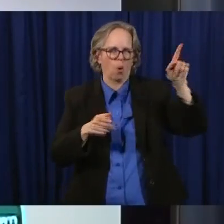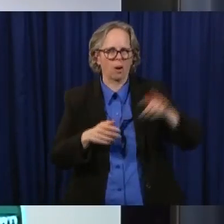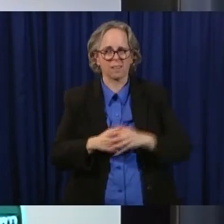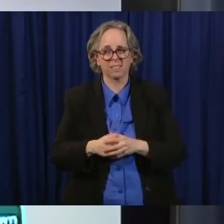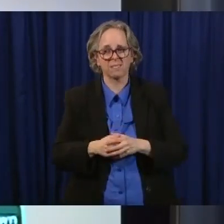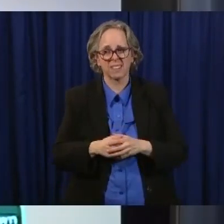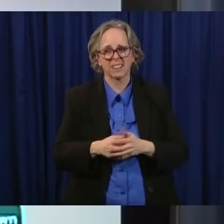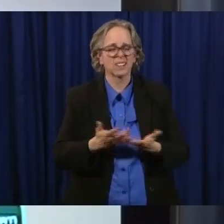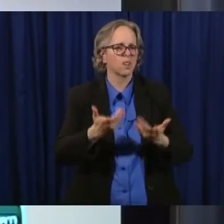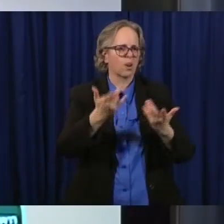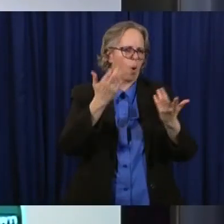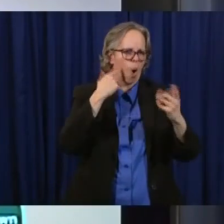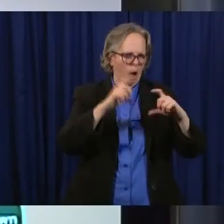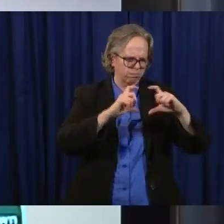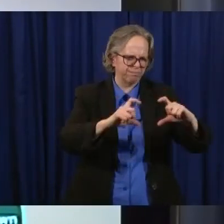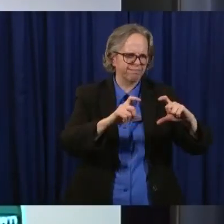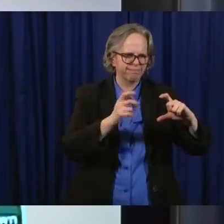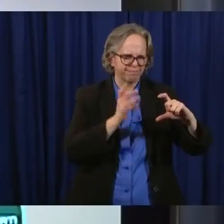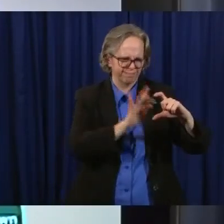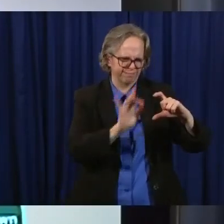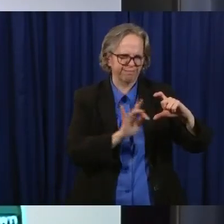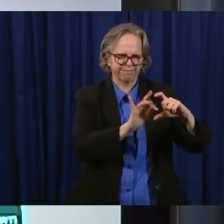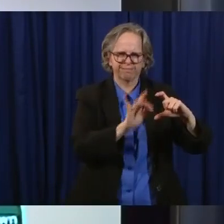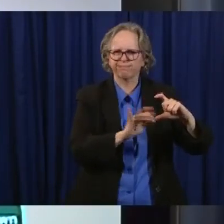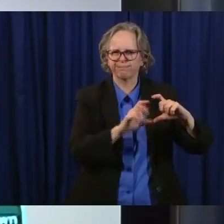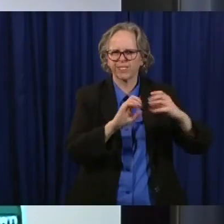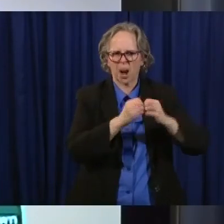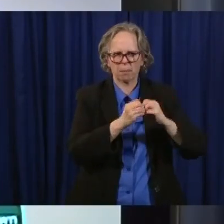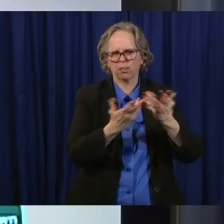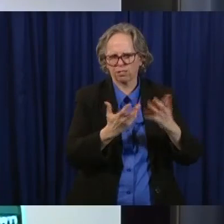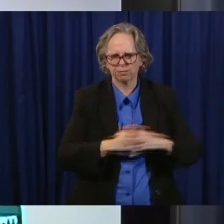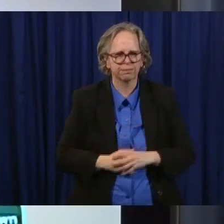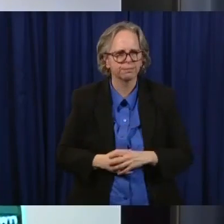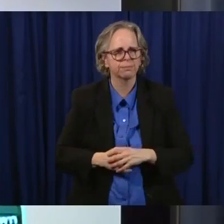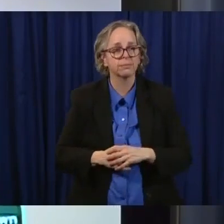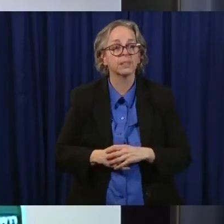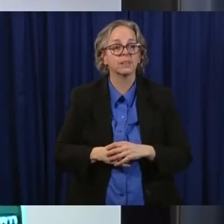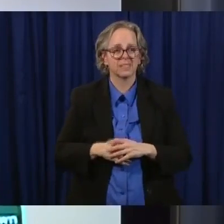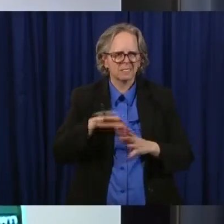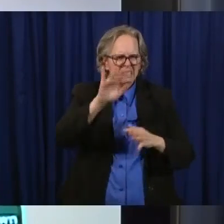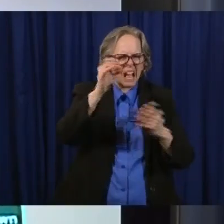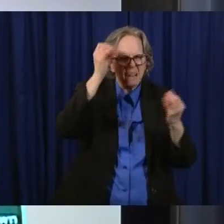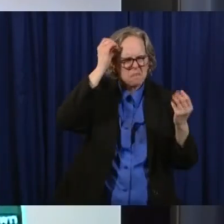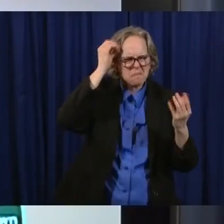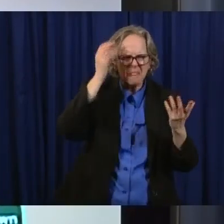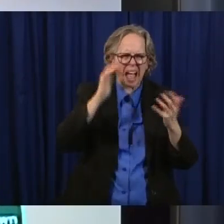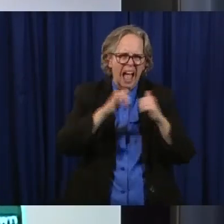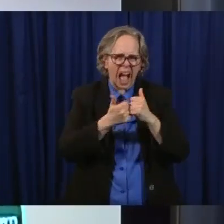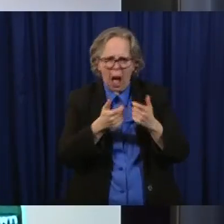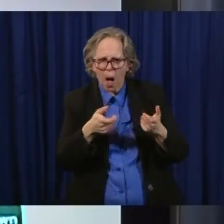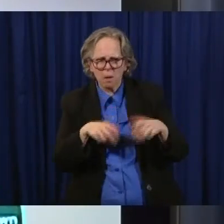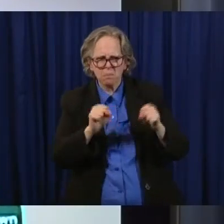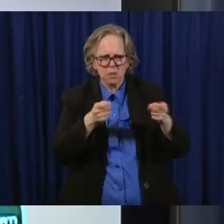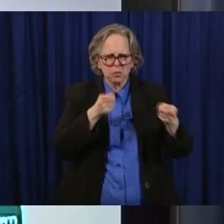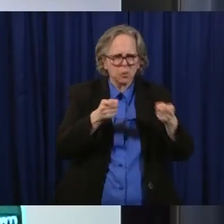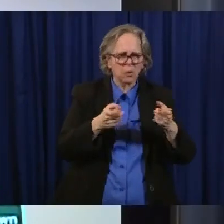OUTDOOR AIR YOU USE. THERE'S A BIT OF AN ENERGY AND COST BALANCE YOU HAVE TO GO THROUGH WITH THAT. THESE FALL WITHIN THAT FACILITY IN BUILDING CONTROLS BUBBLE. THAT I HAVE ON THERE.